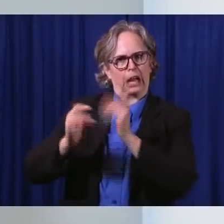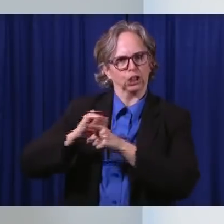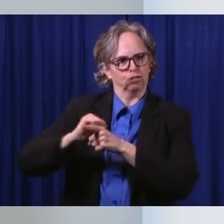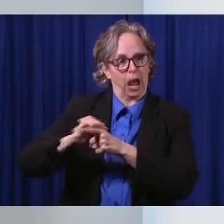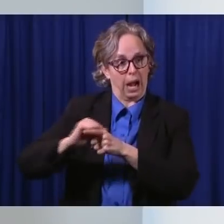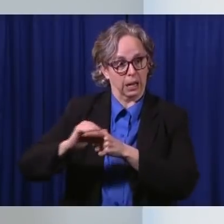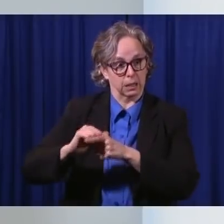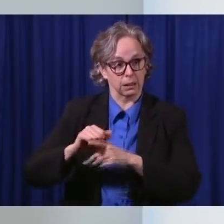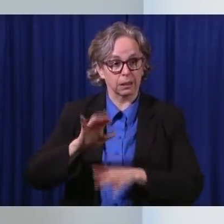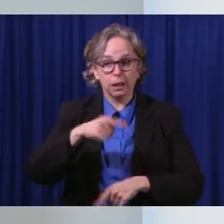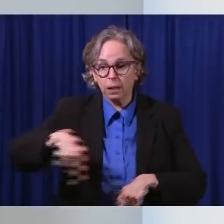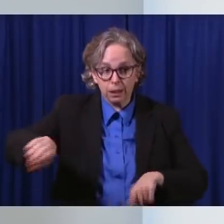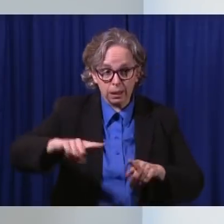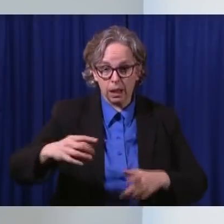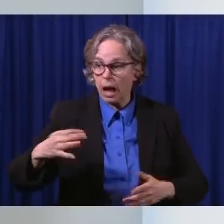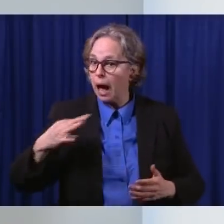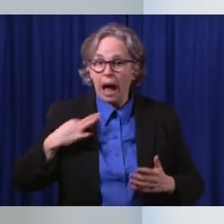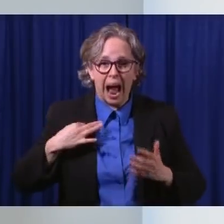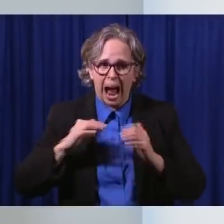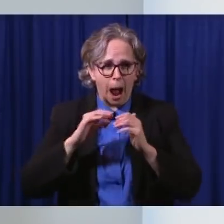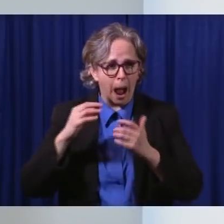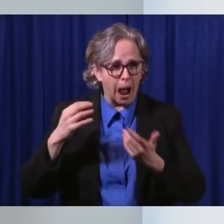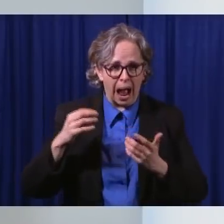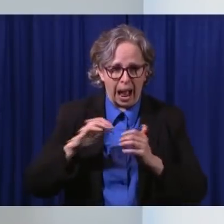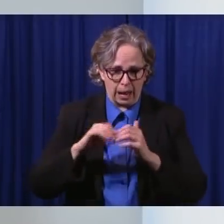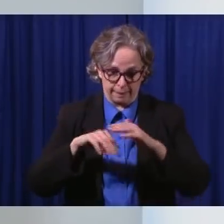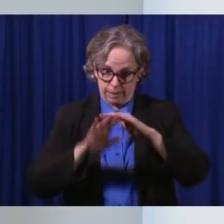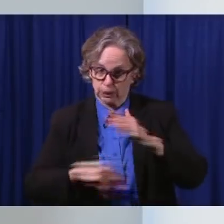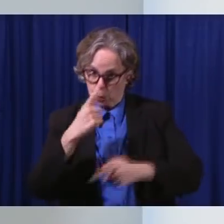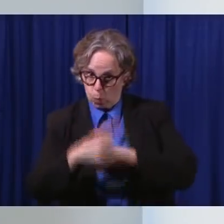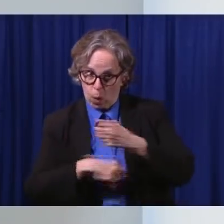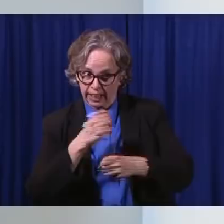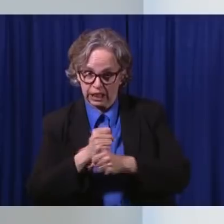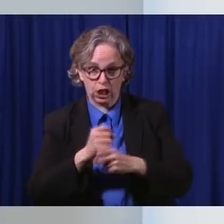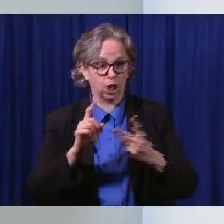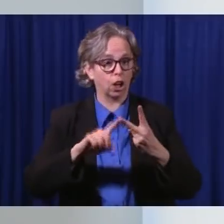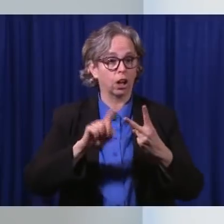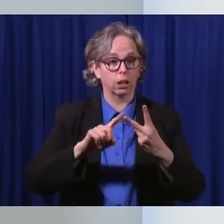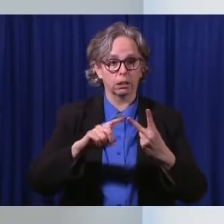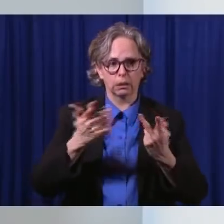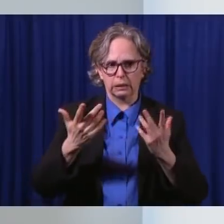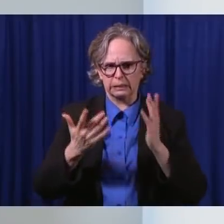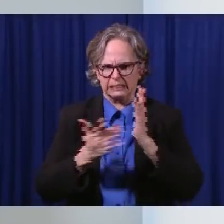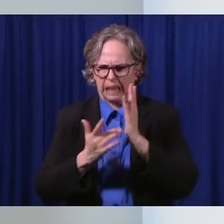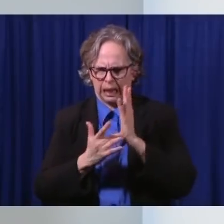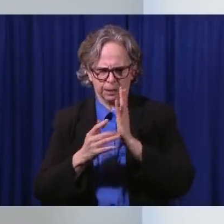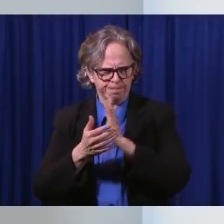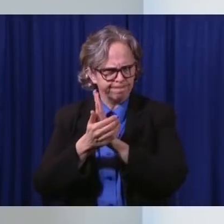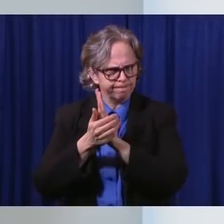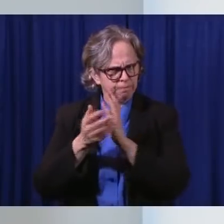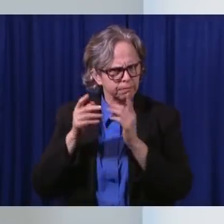WORKPLACE LEARNING. WE WILL REIMBURSE $200 AND TO BE ELIGIBLE AND THEY NEED TO BE